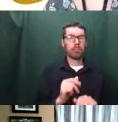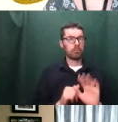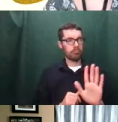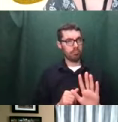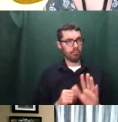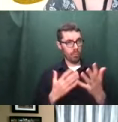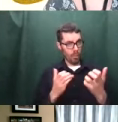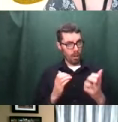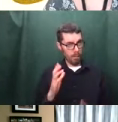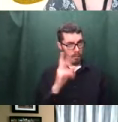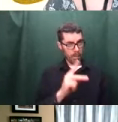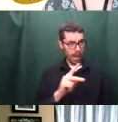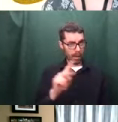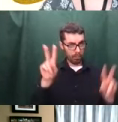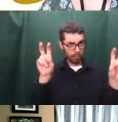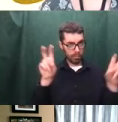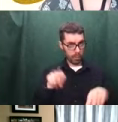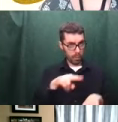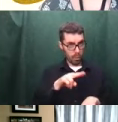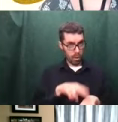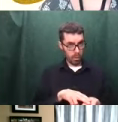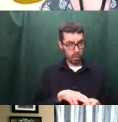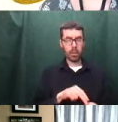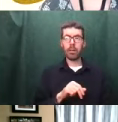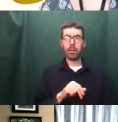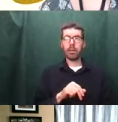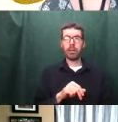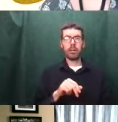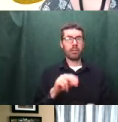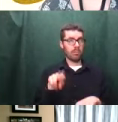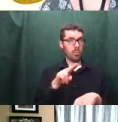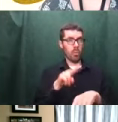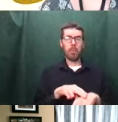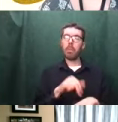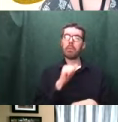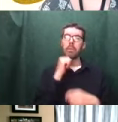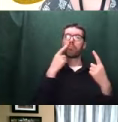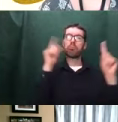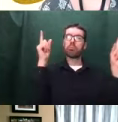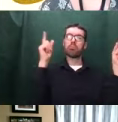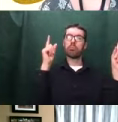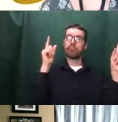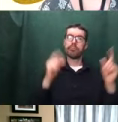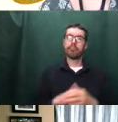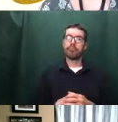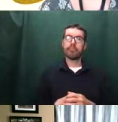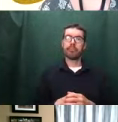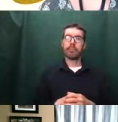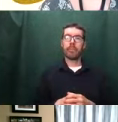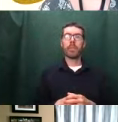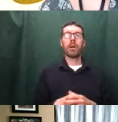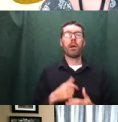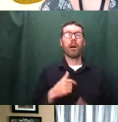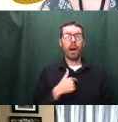go back to normal? Because normal didn't really work. So I would like to focus moving forward